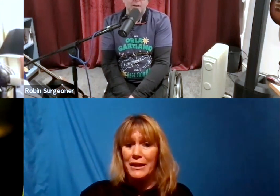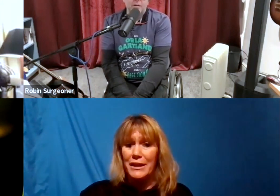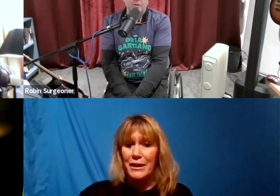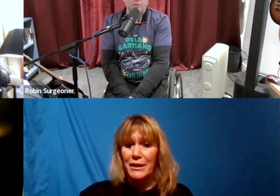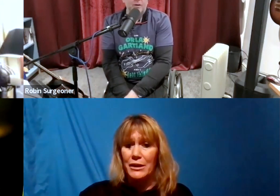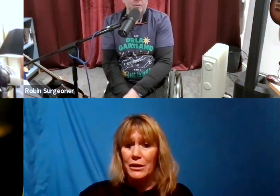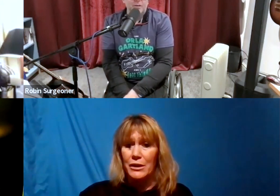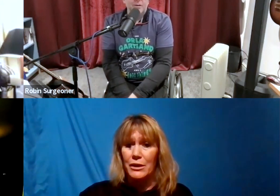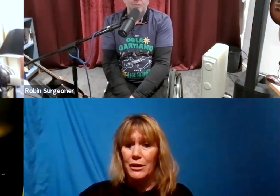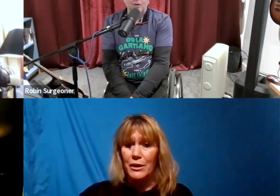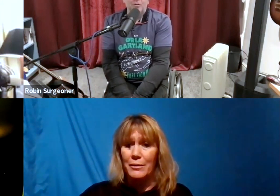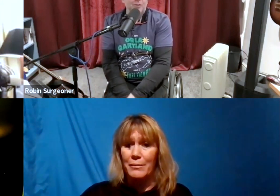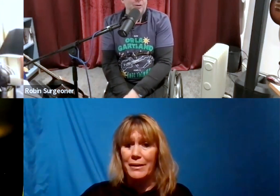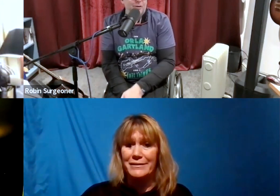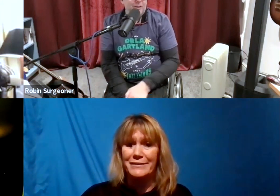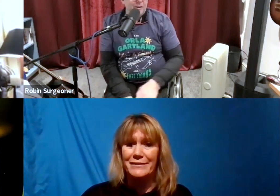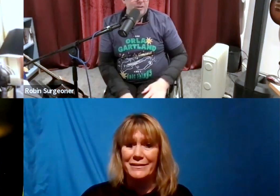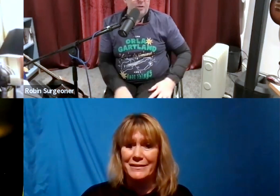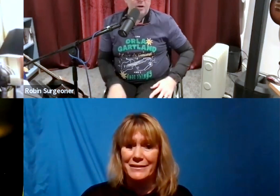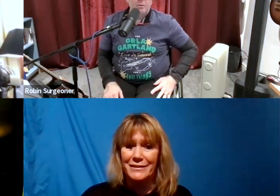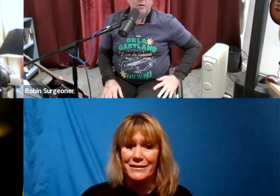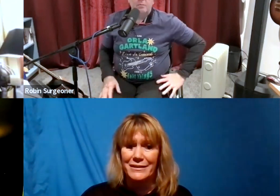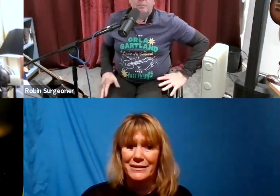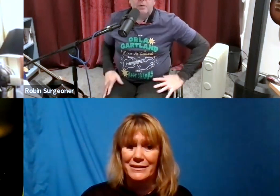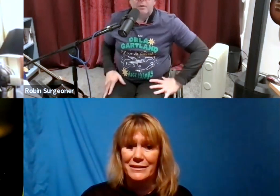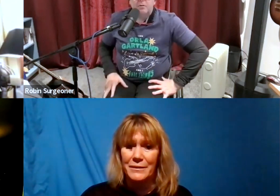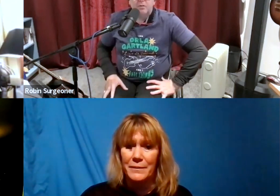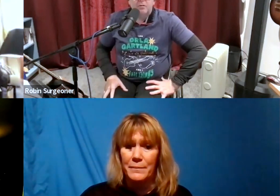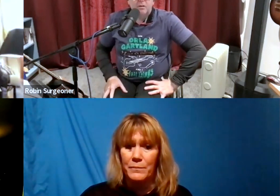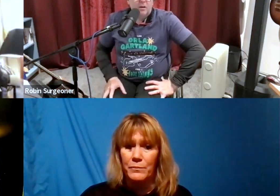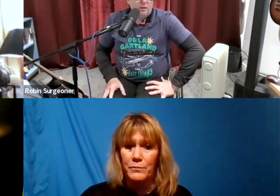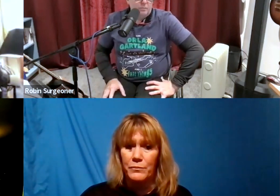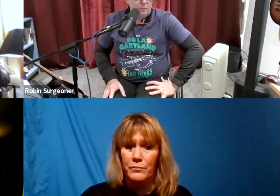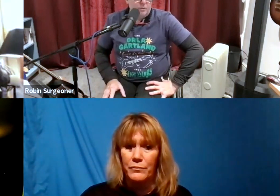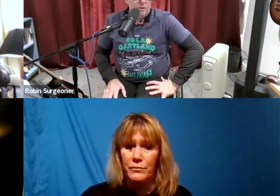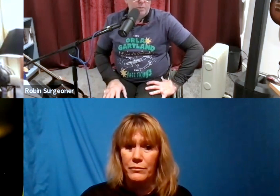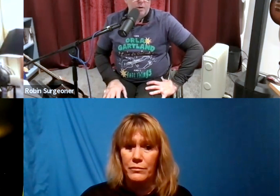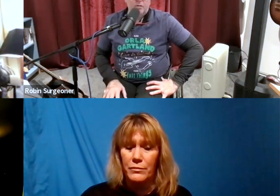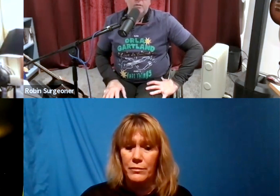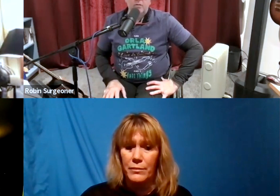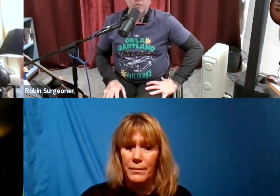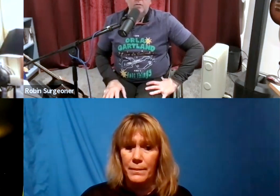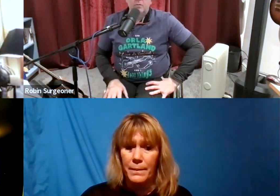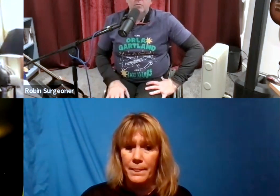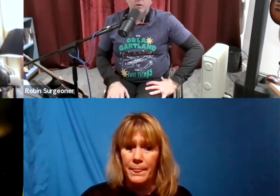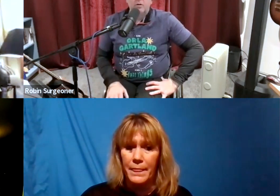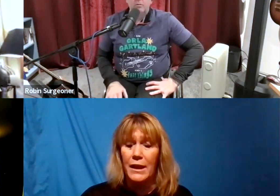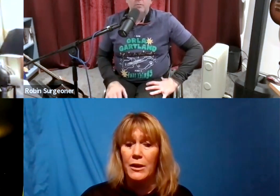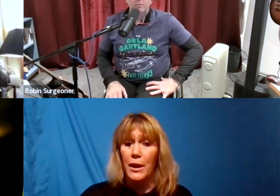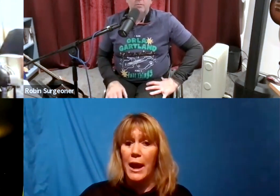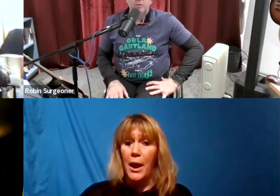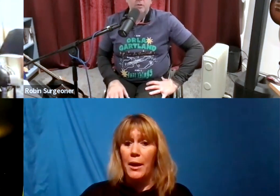May not live a long time But when they stand there by his grave, talk about the choice he made